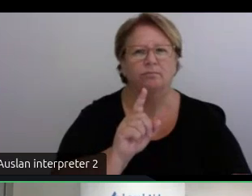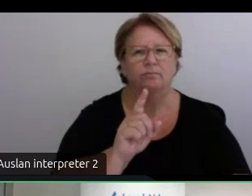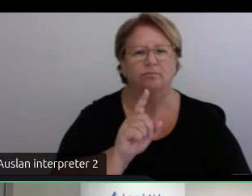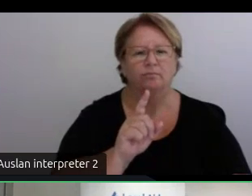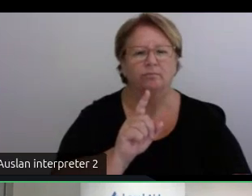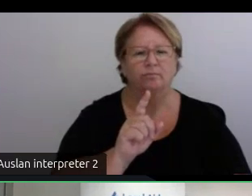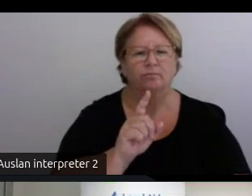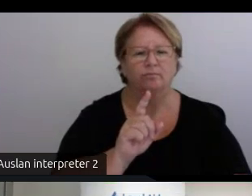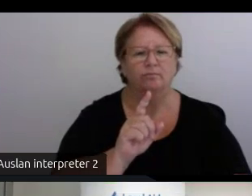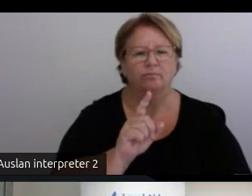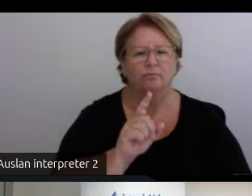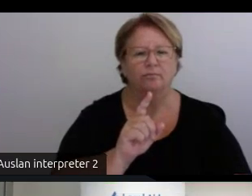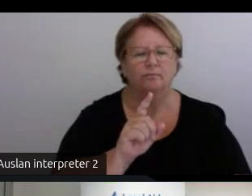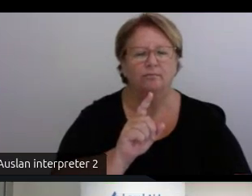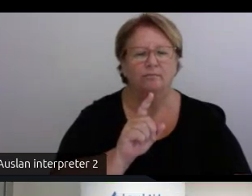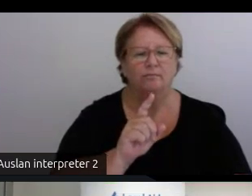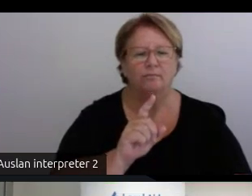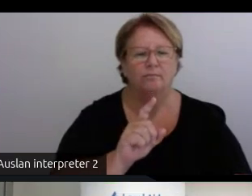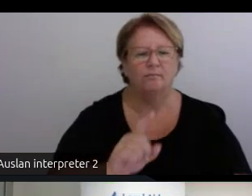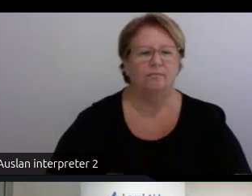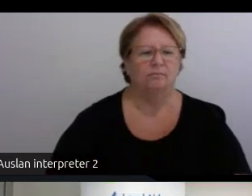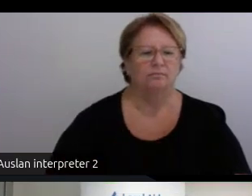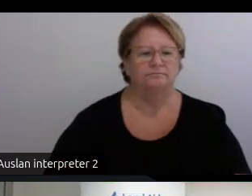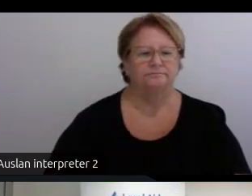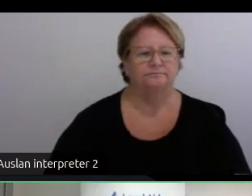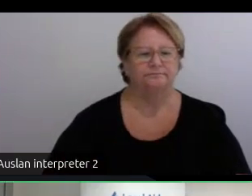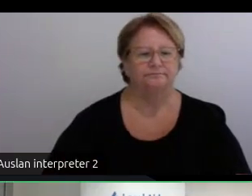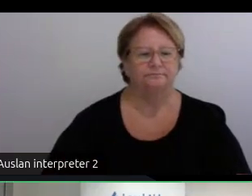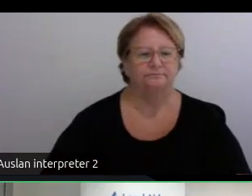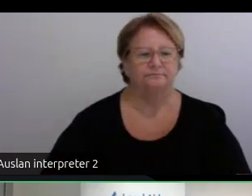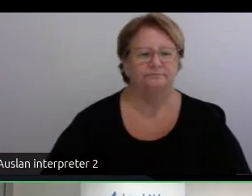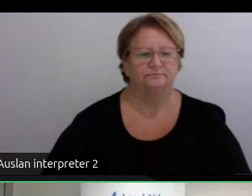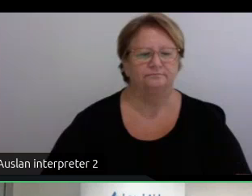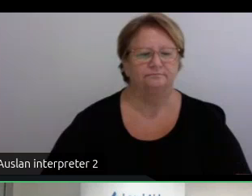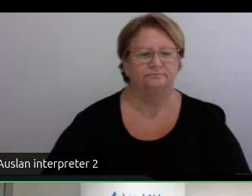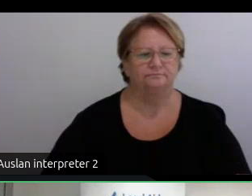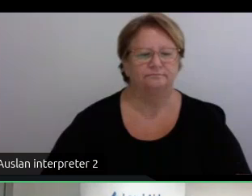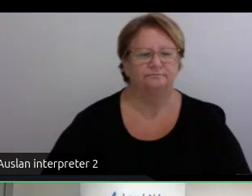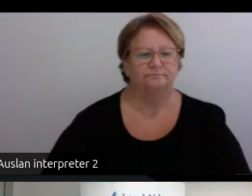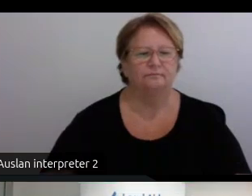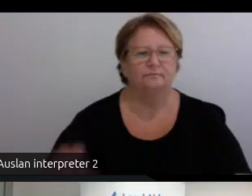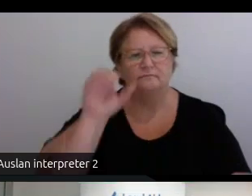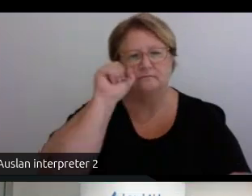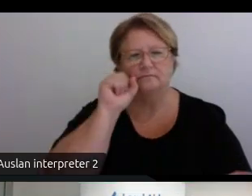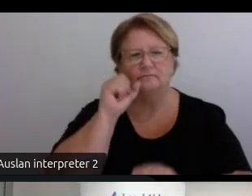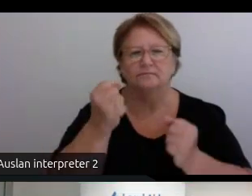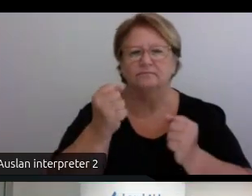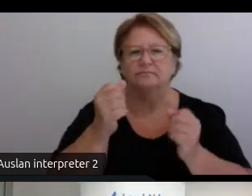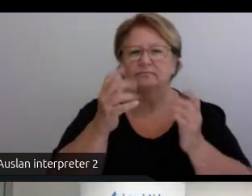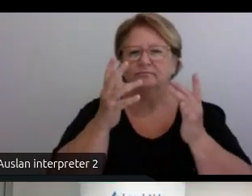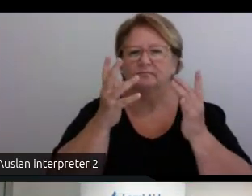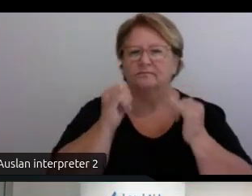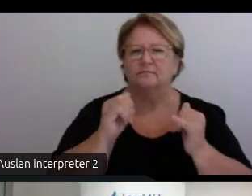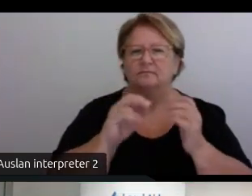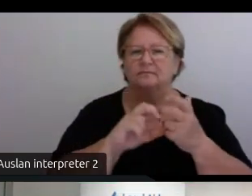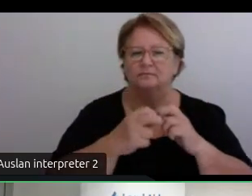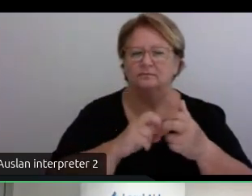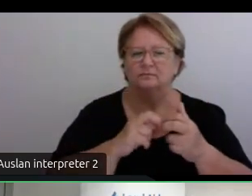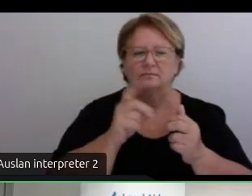guess the thing to say there though is remembering that there's these linking legal issues. you can't